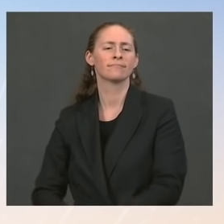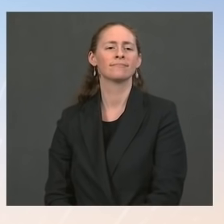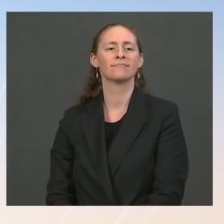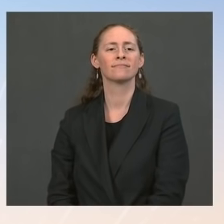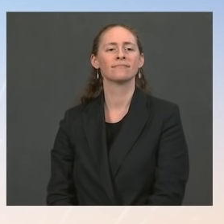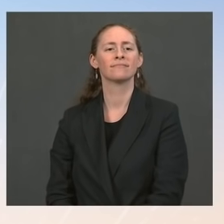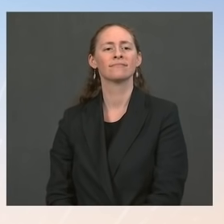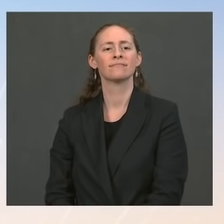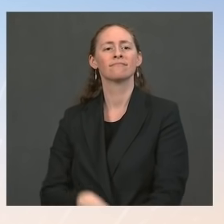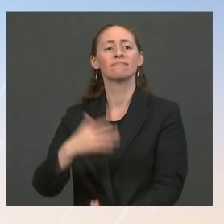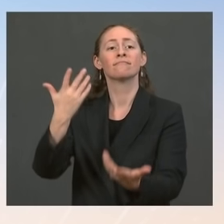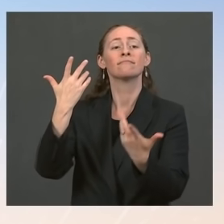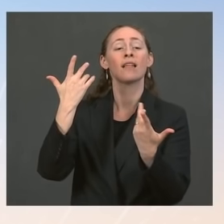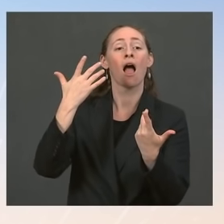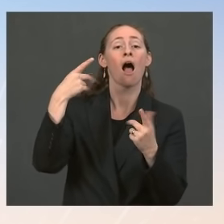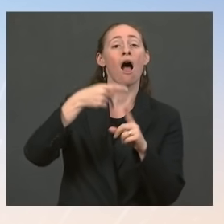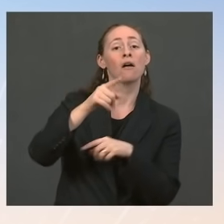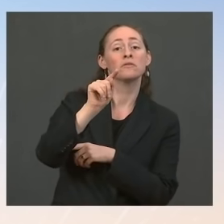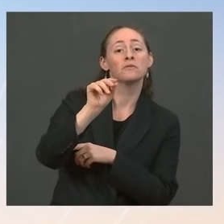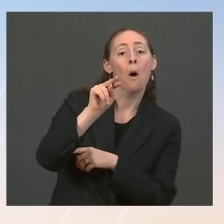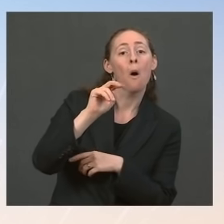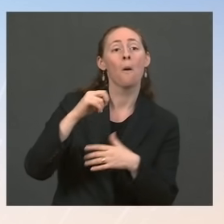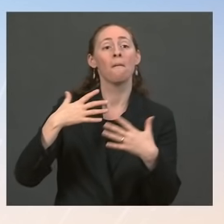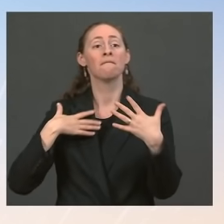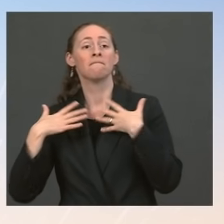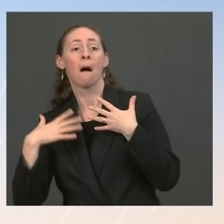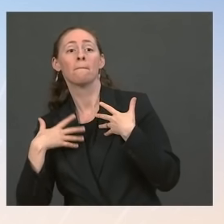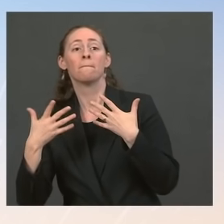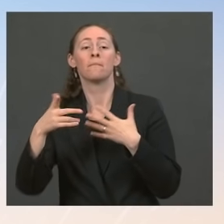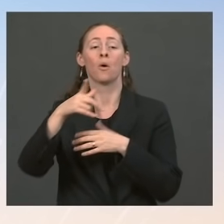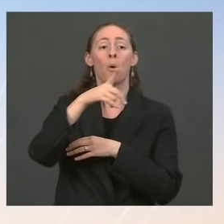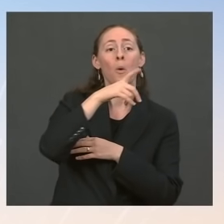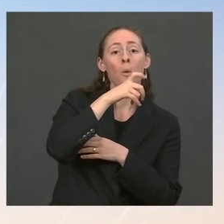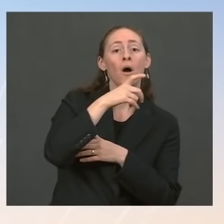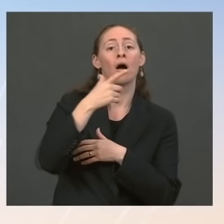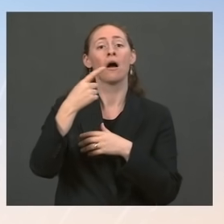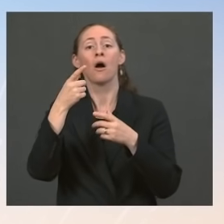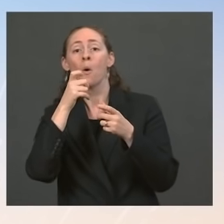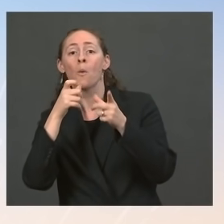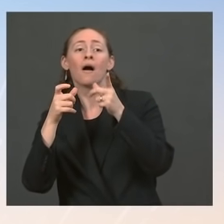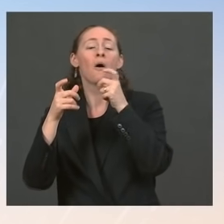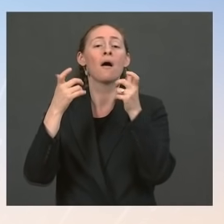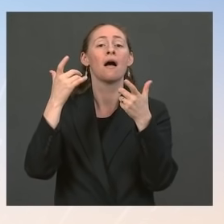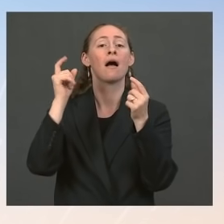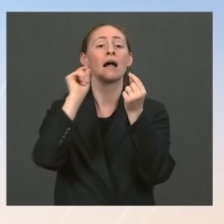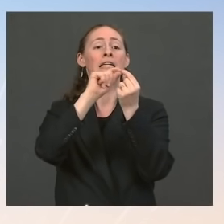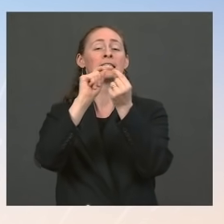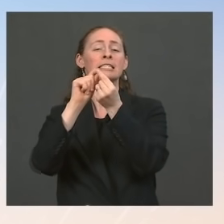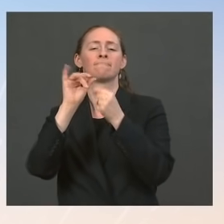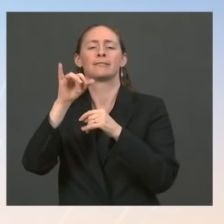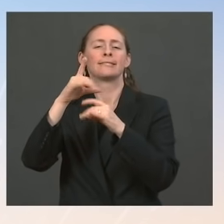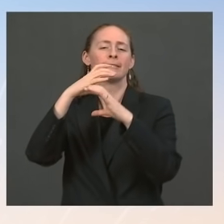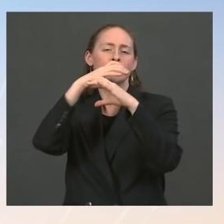and flow of how many -- who had more words in the meetings private at this point in time. The Press: Okay. One more.